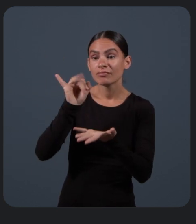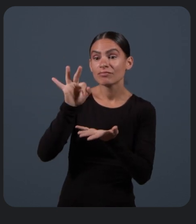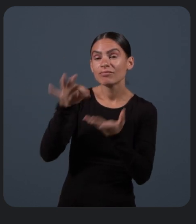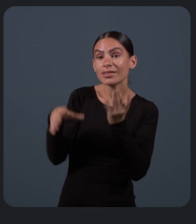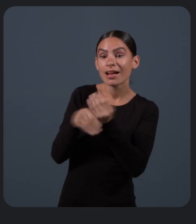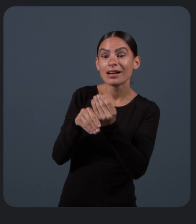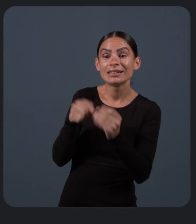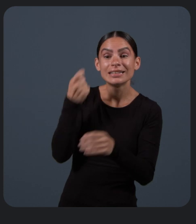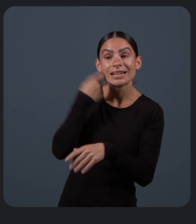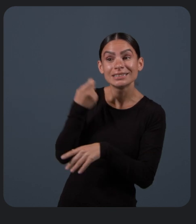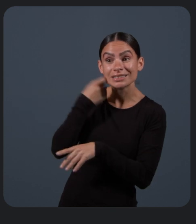for Flutter plugin to your app.